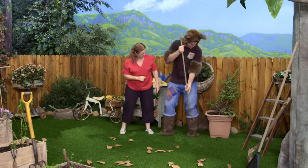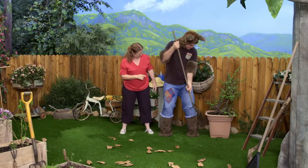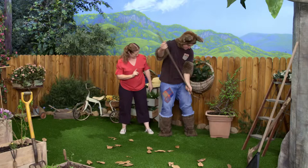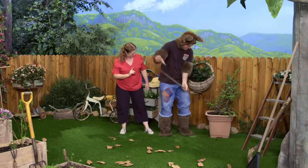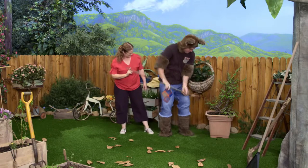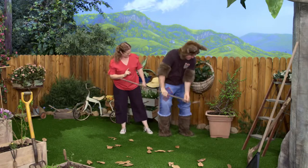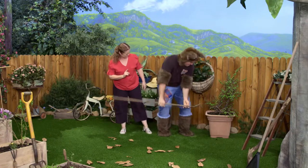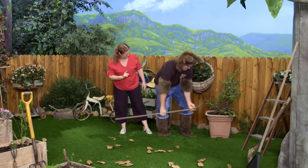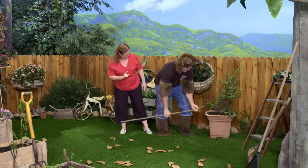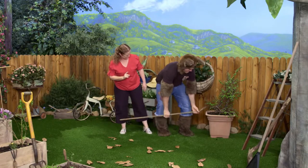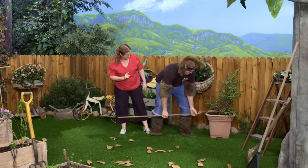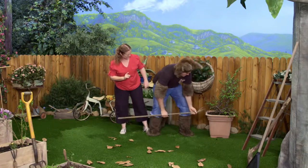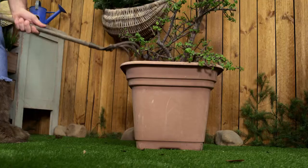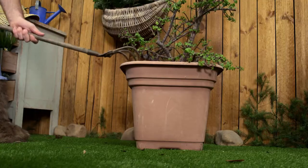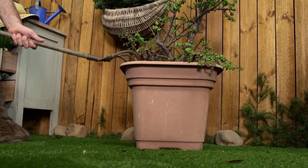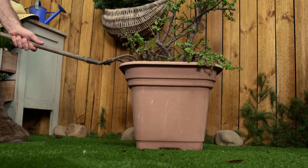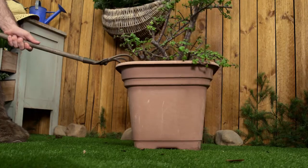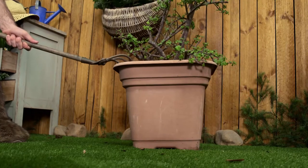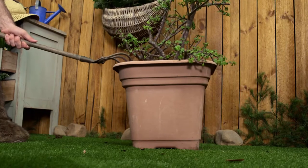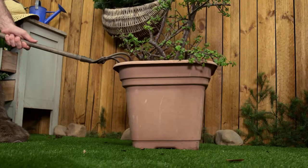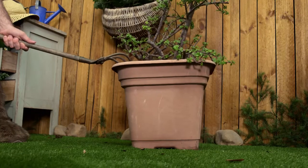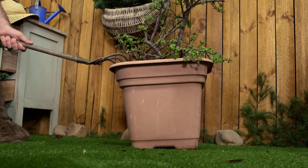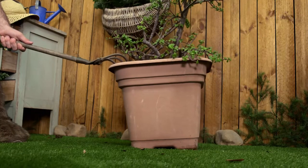Right. There and...